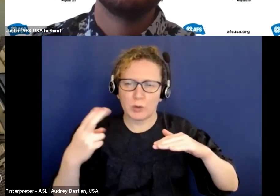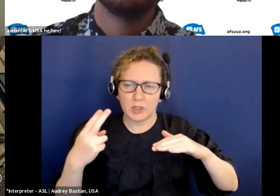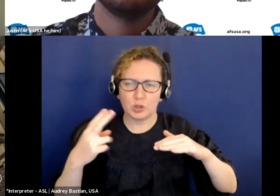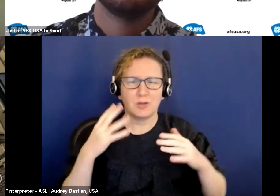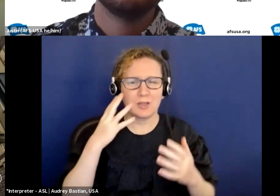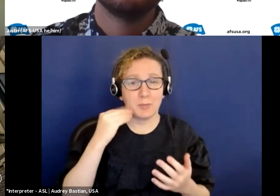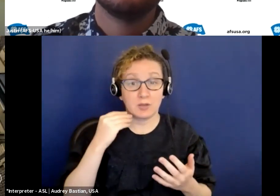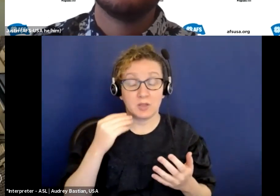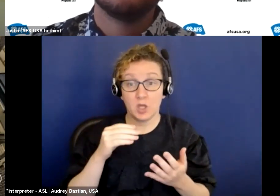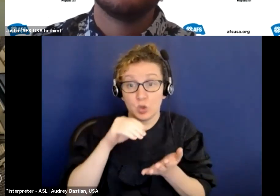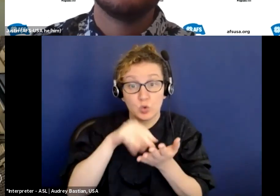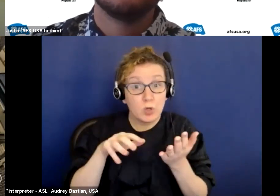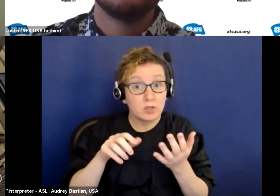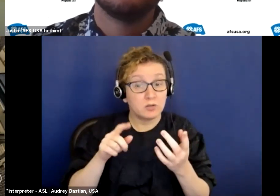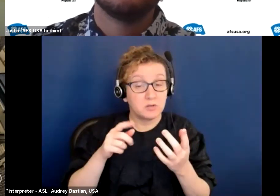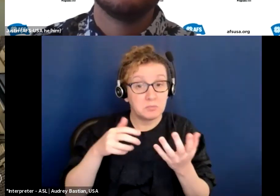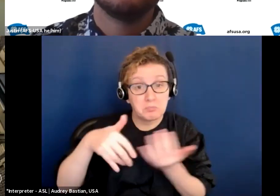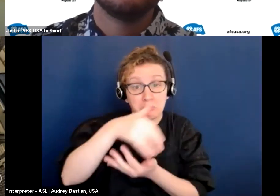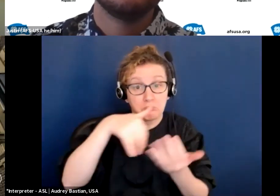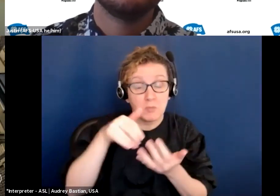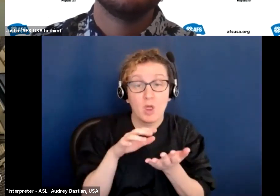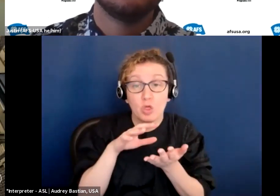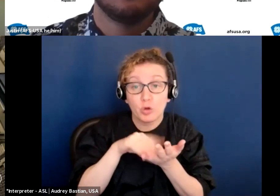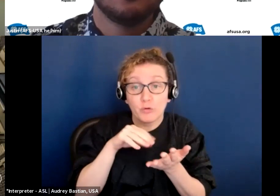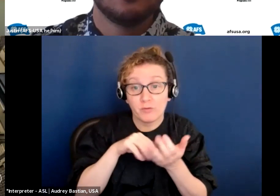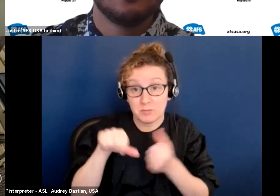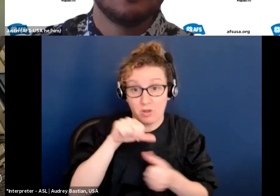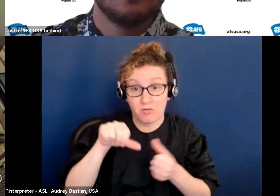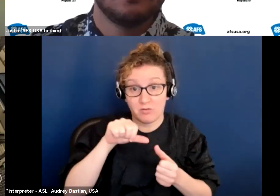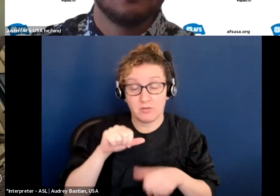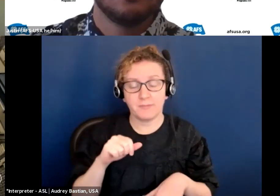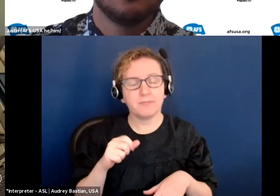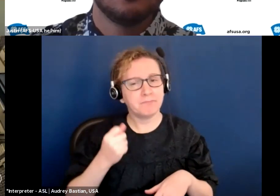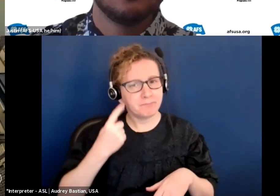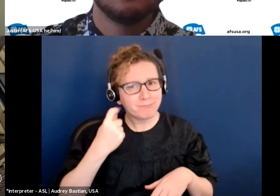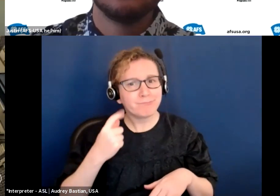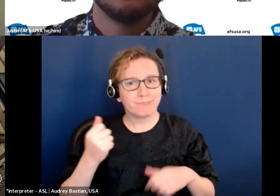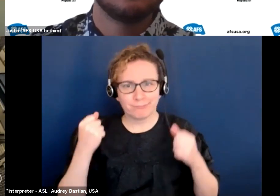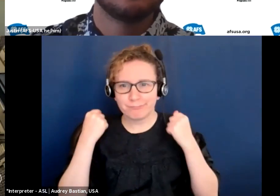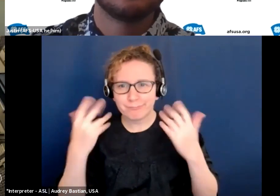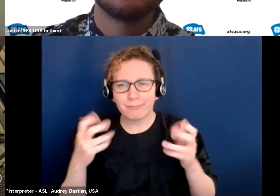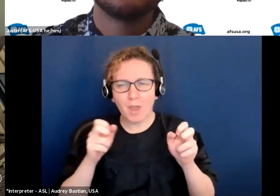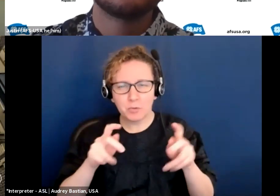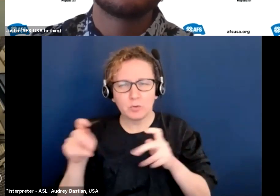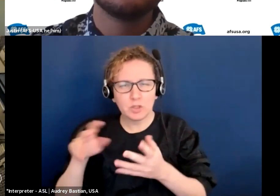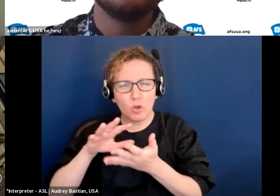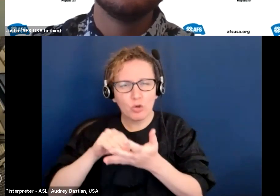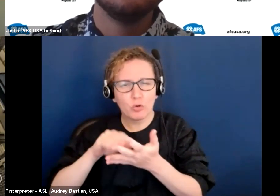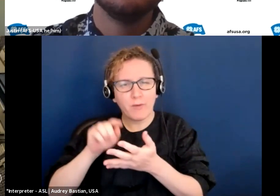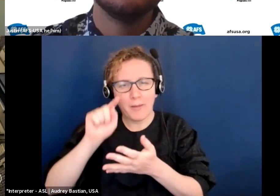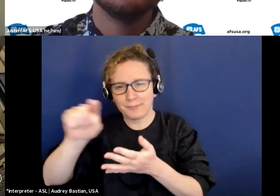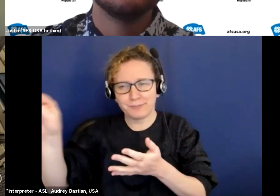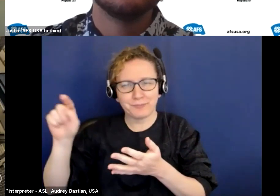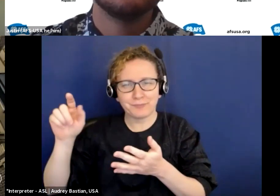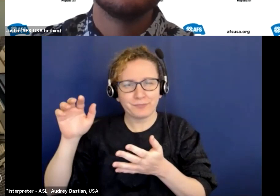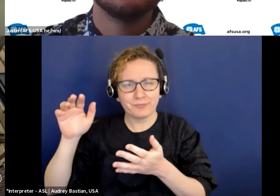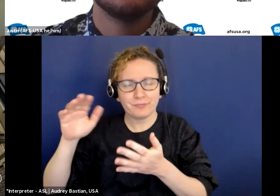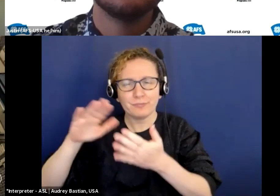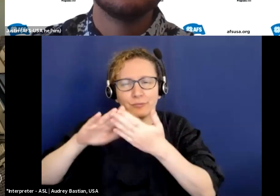from each other although we have many opportunities for them to learn from community partners